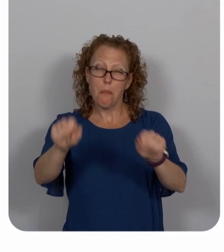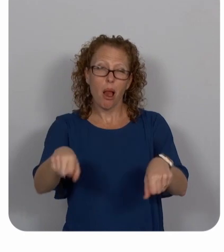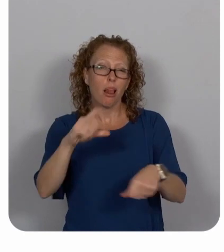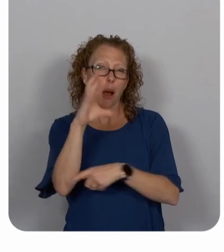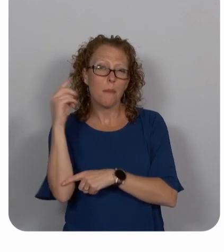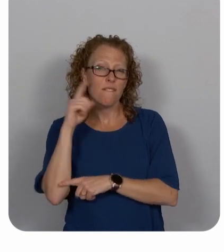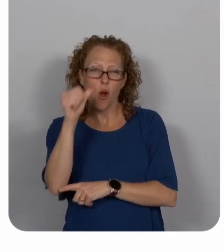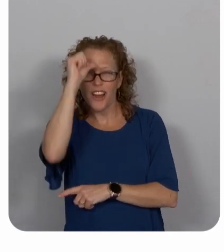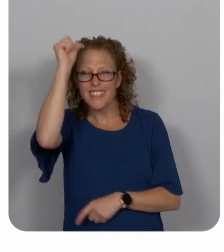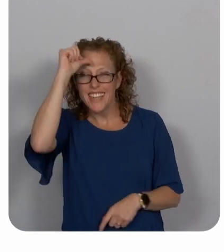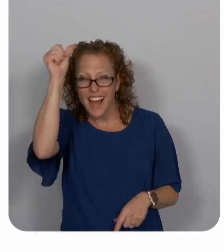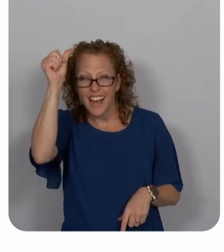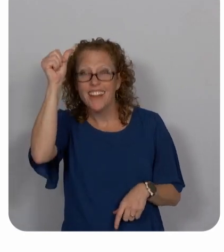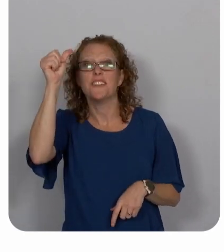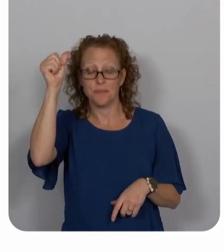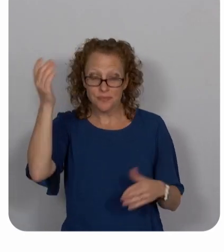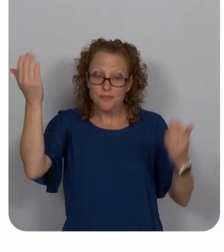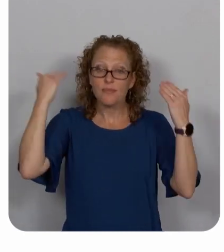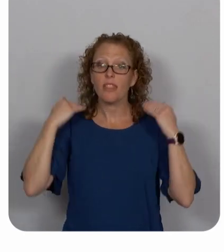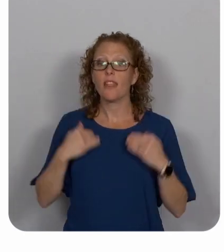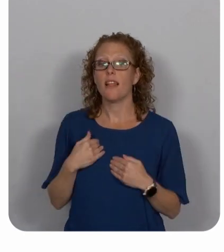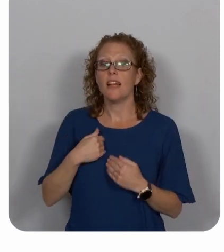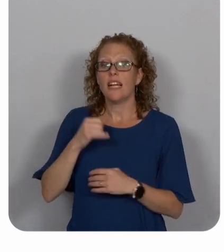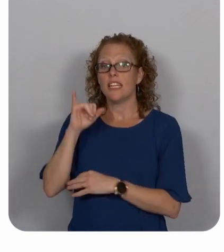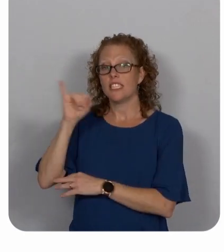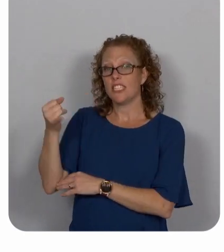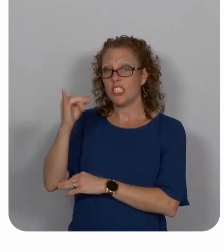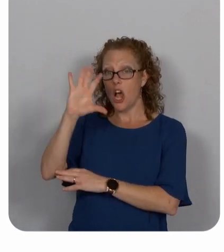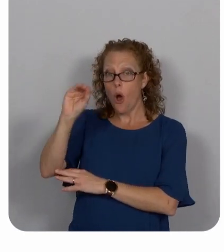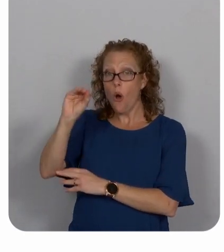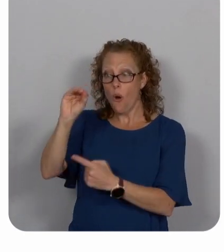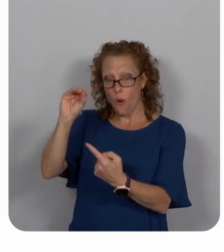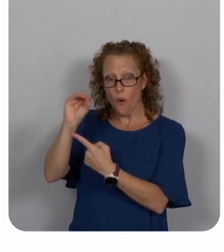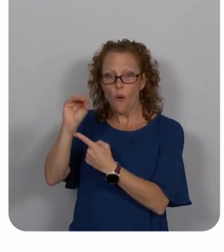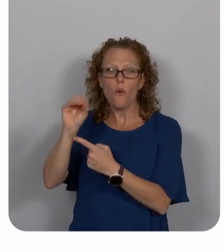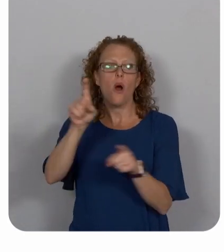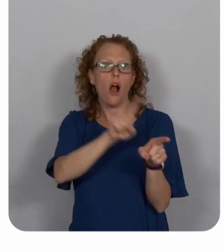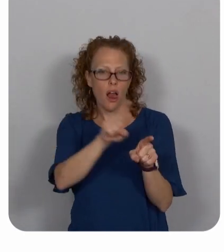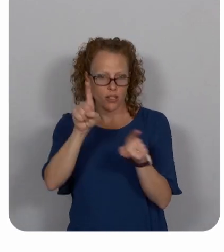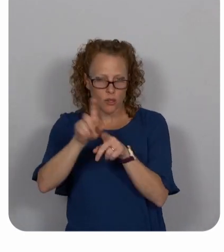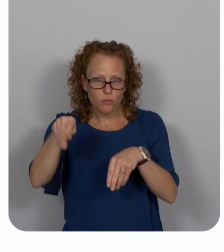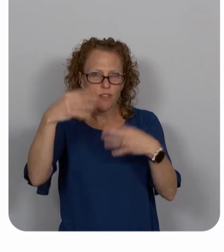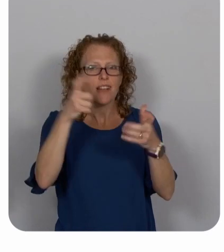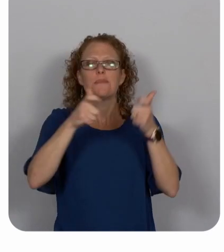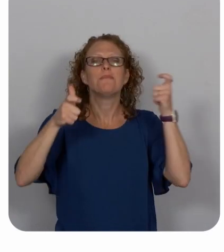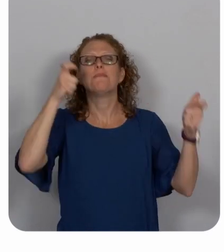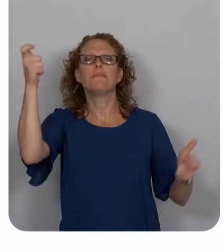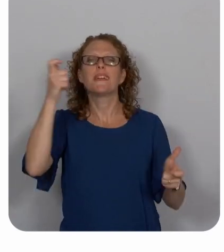Jio, also a part of Reliance, operates India’s largest mobile network.